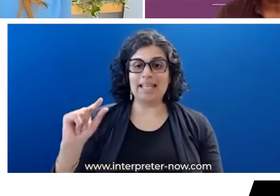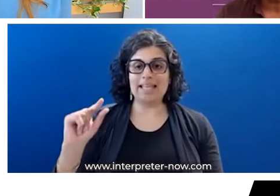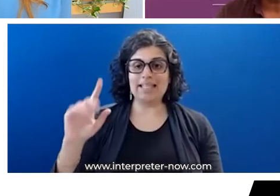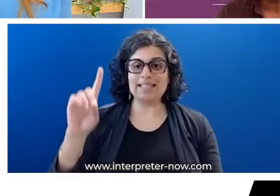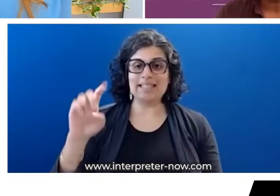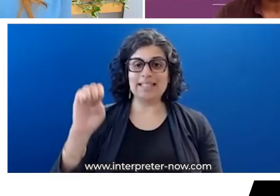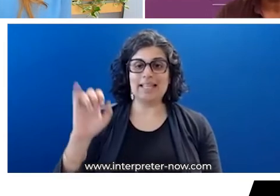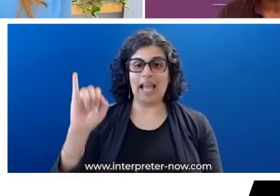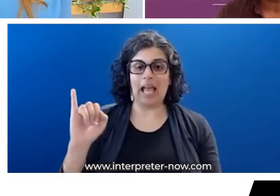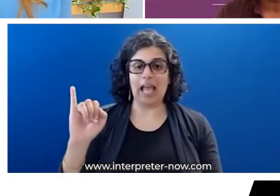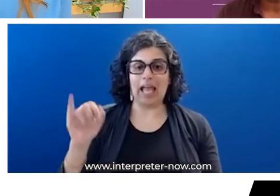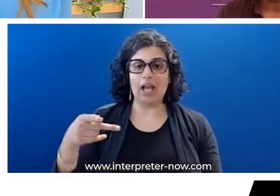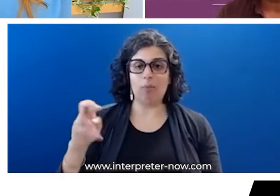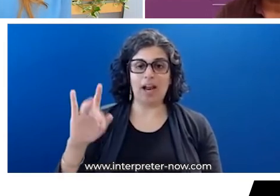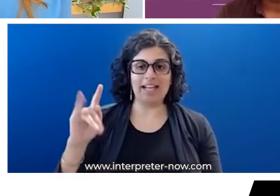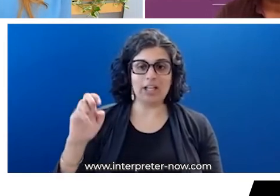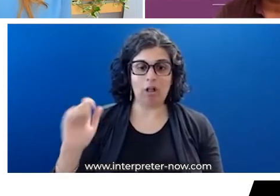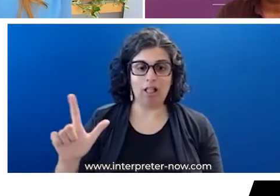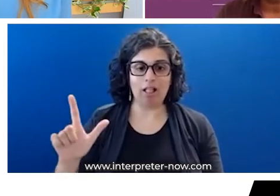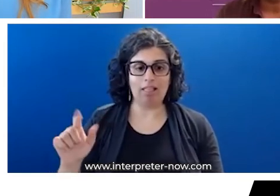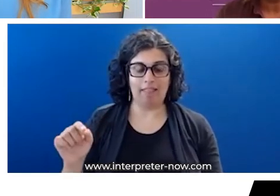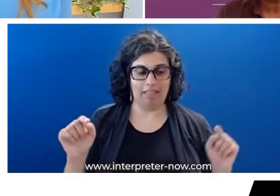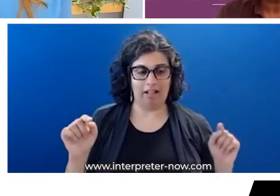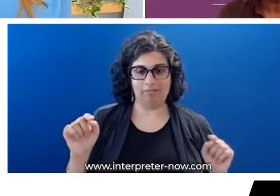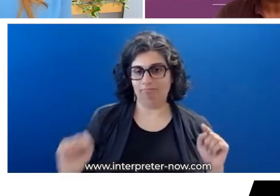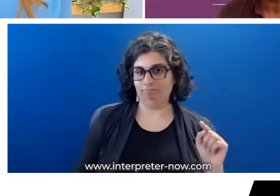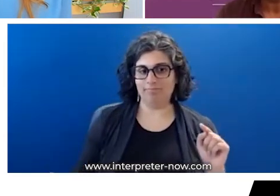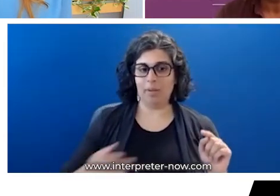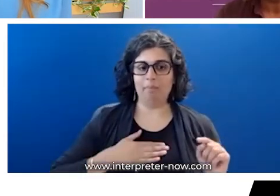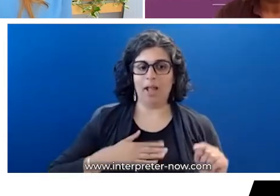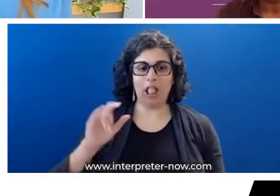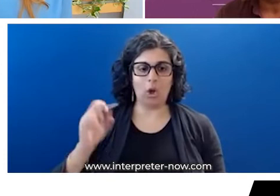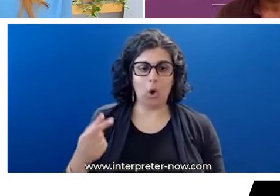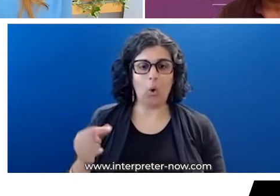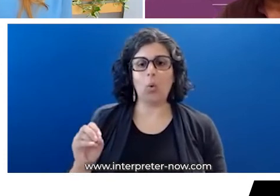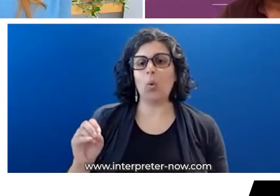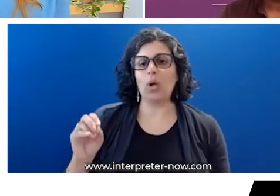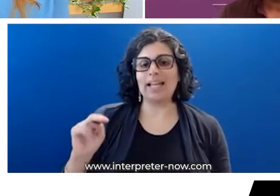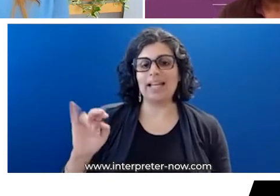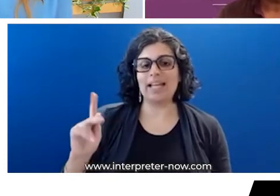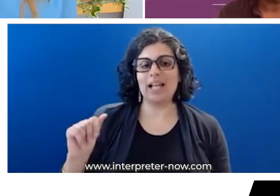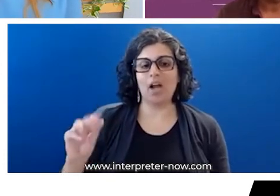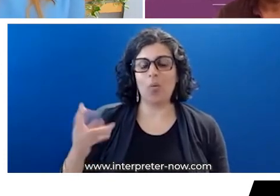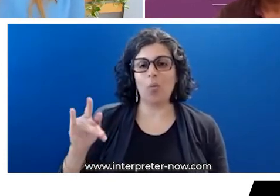And then, on the opposite bottom corner I have my logo, Nika White Consulting. Awesome.